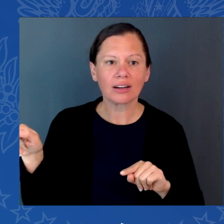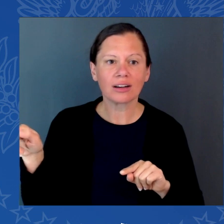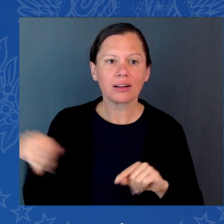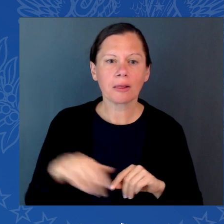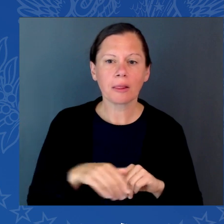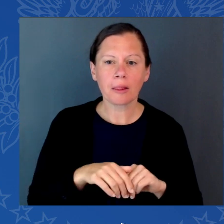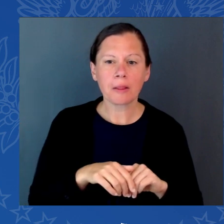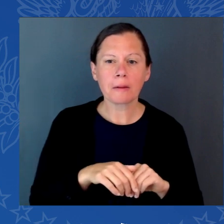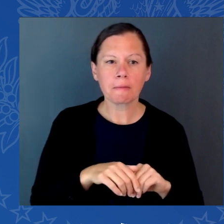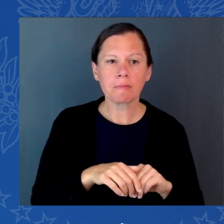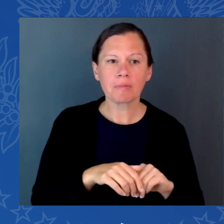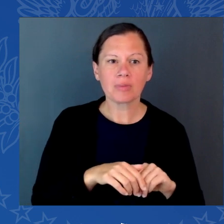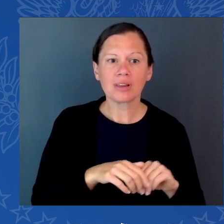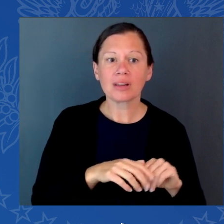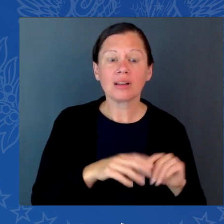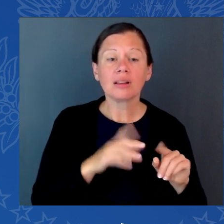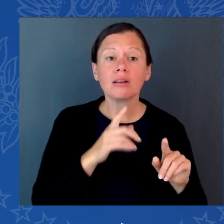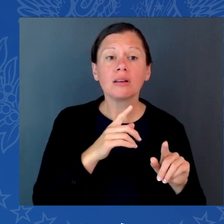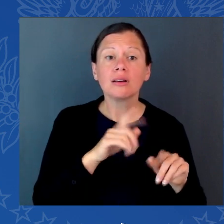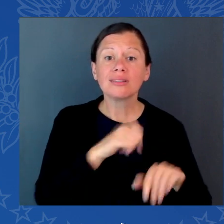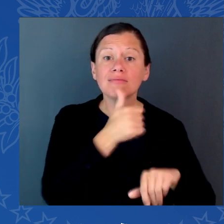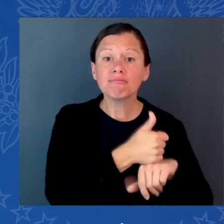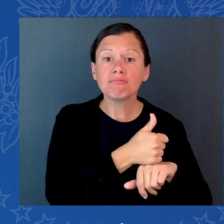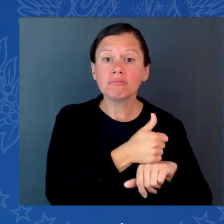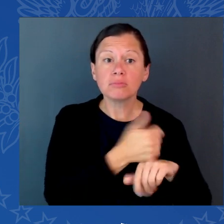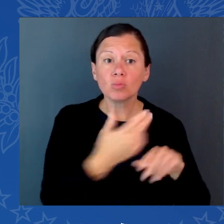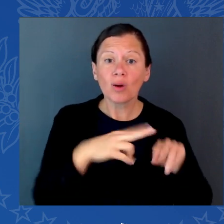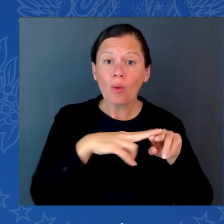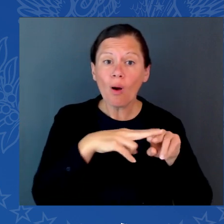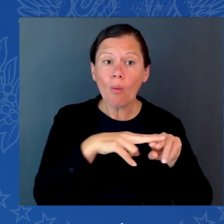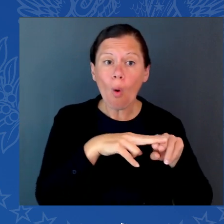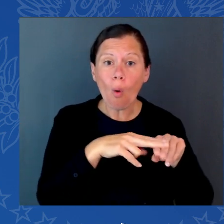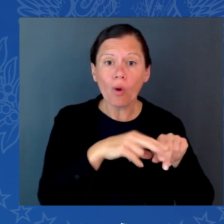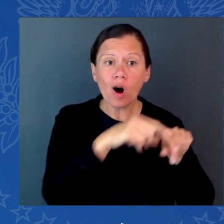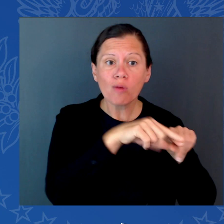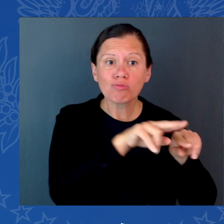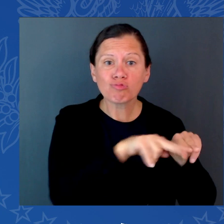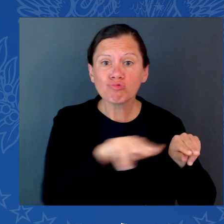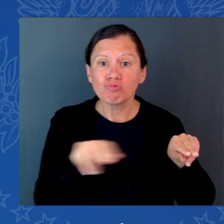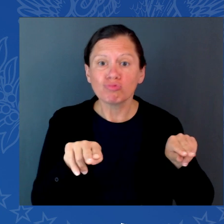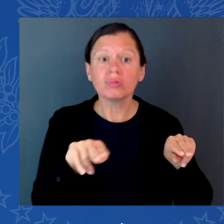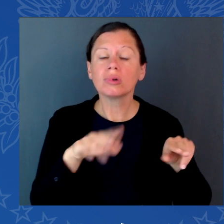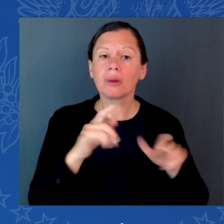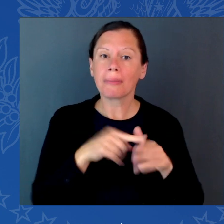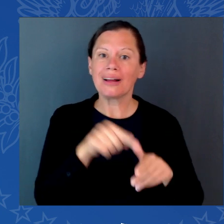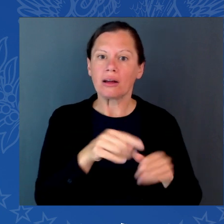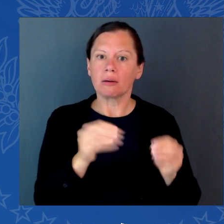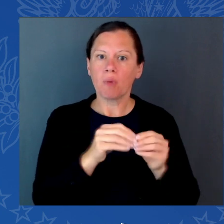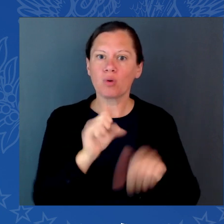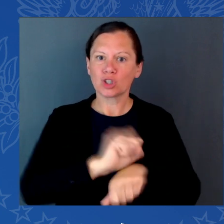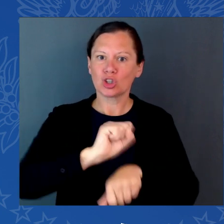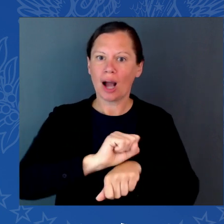It's about creating jobs, increasing trade, strengthening the supply chains, boosting connectivity,